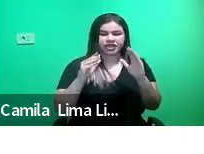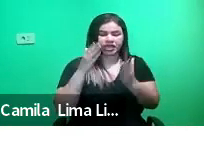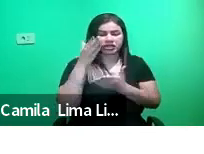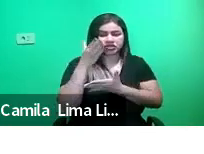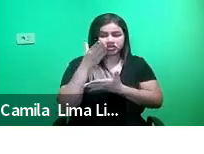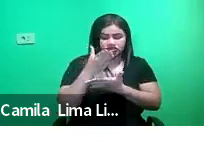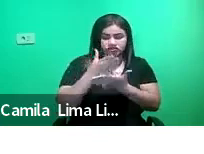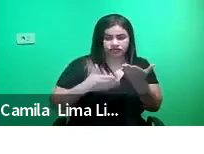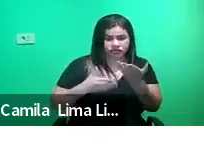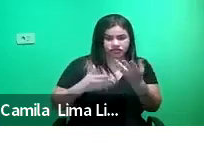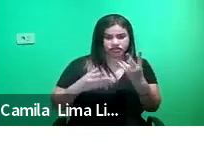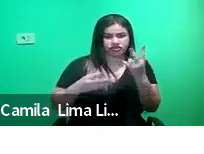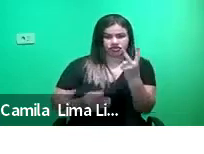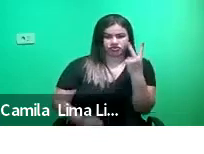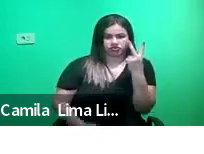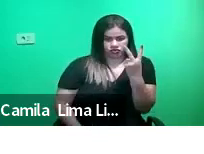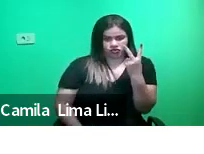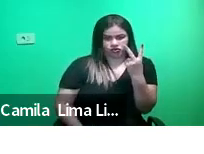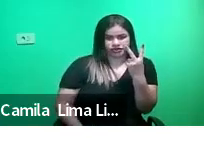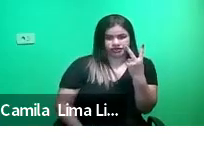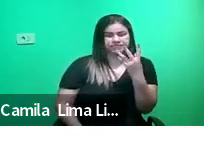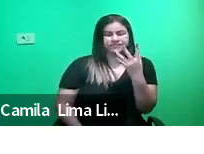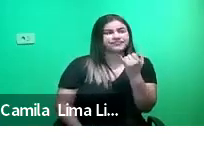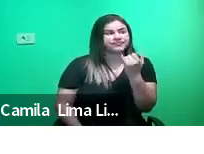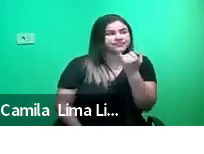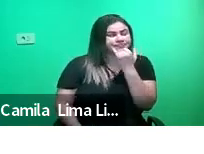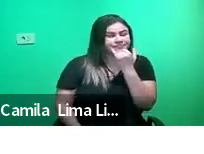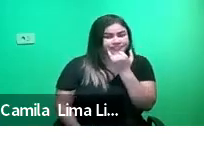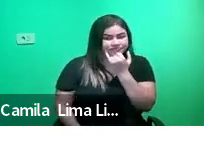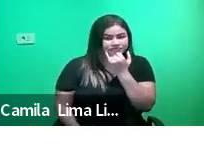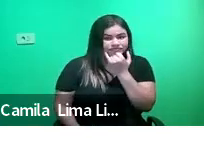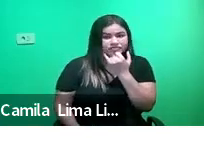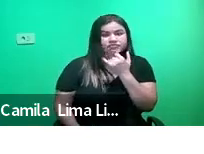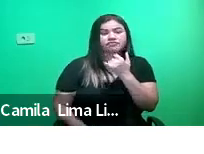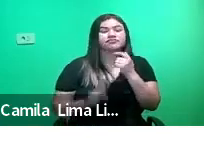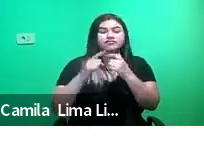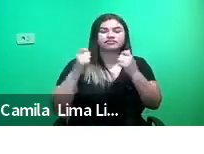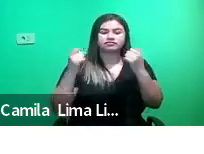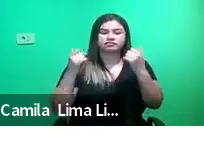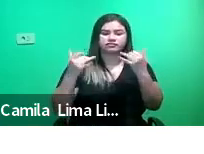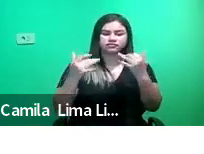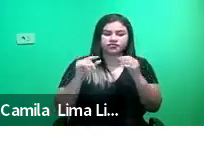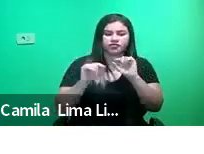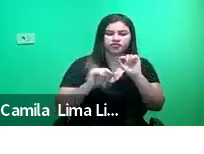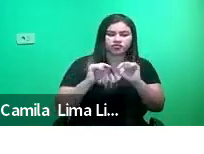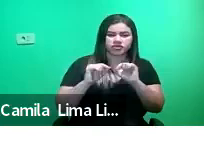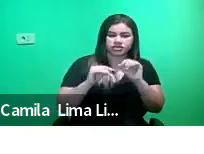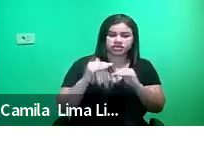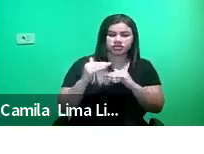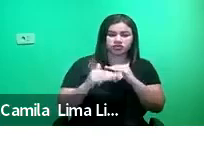bit first one What? What, What does he say? He says What? What does he say? He says that the development of the